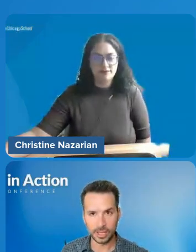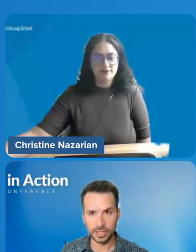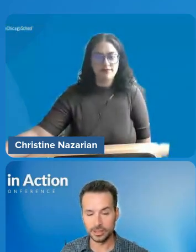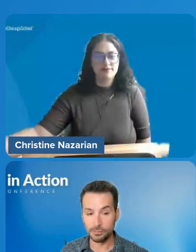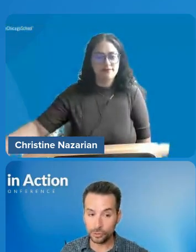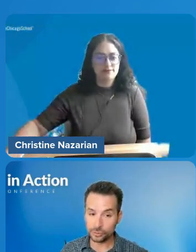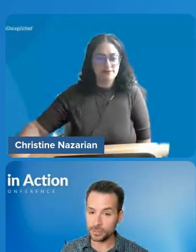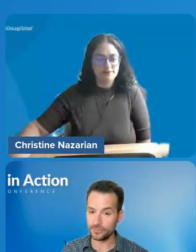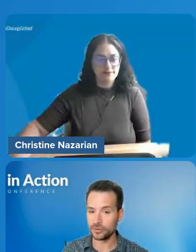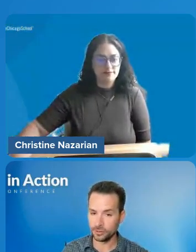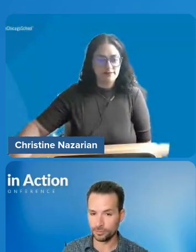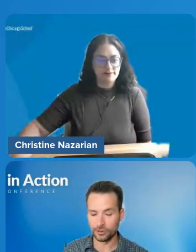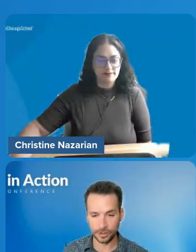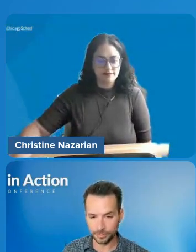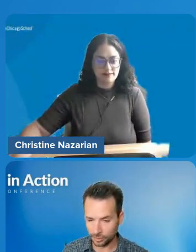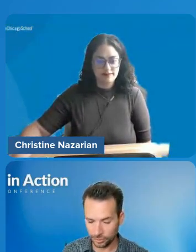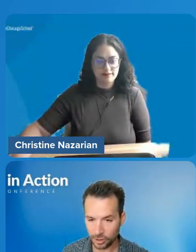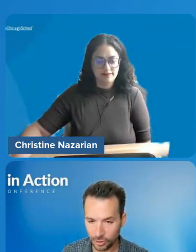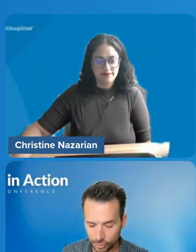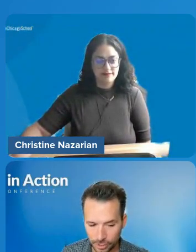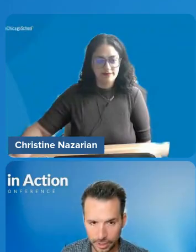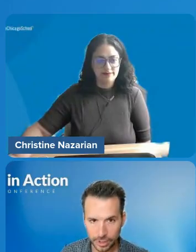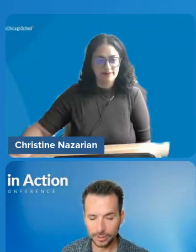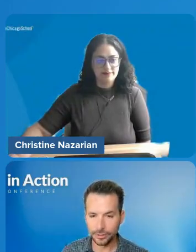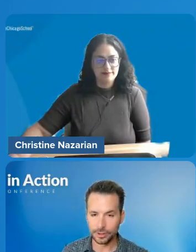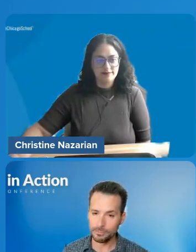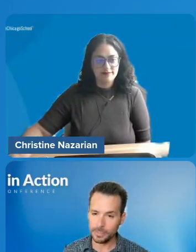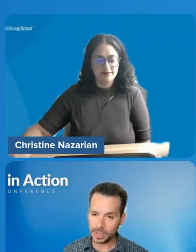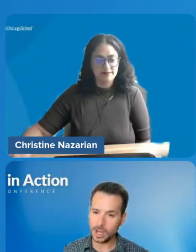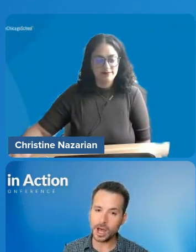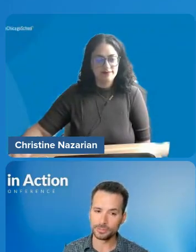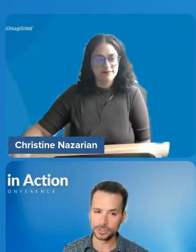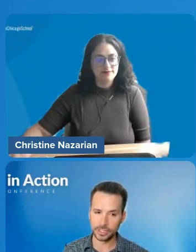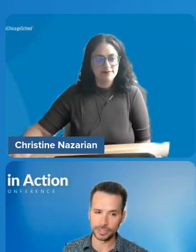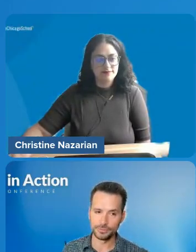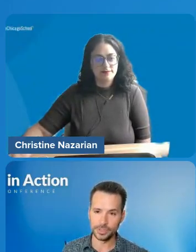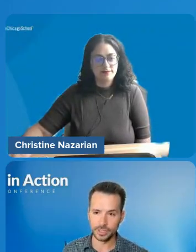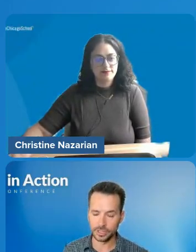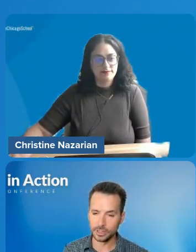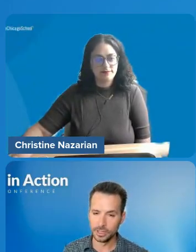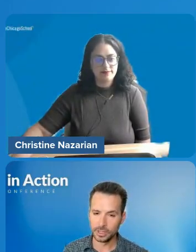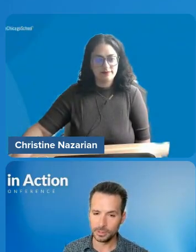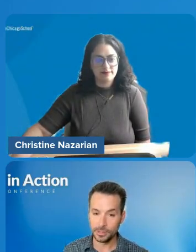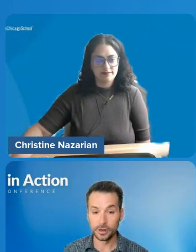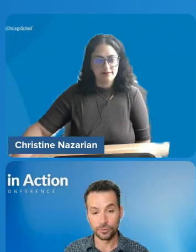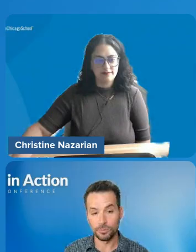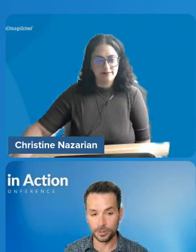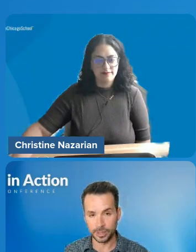And in most behavioral health programs, including our own, the main option has been peer role plays.